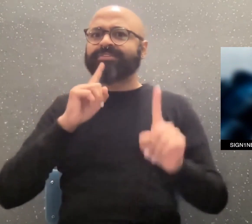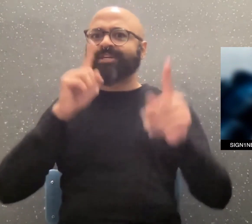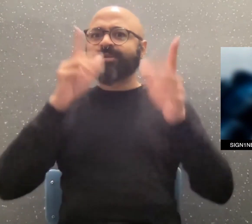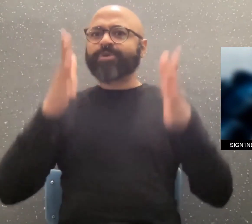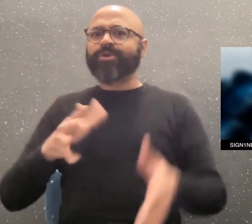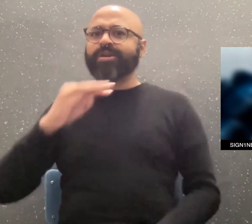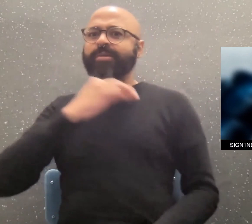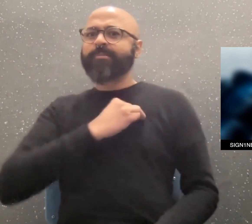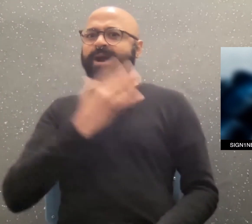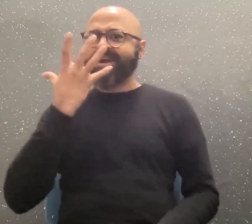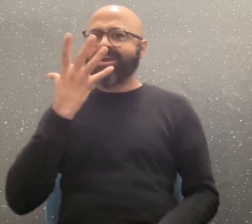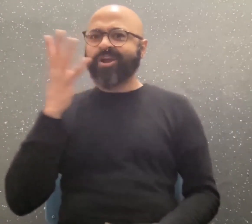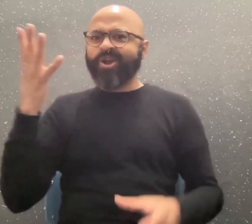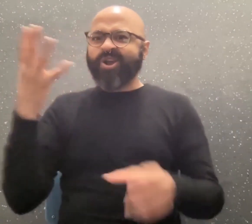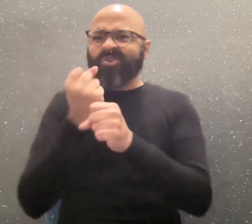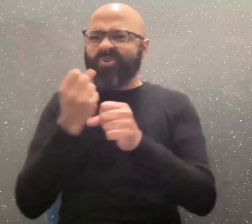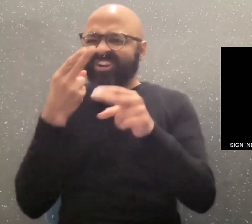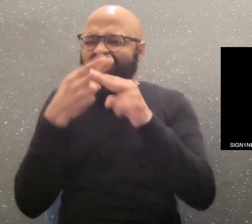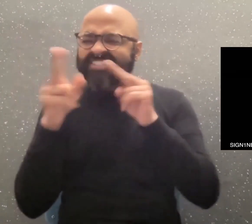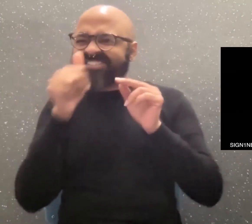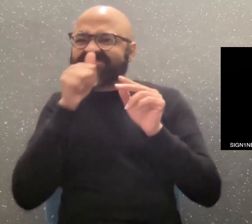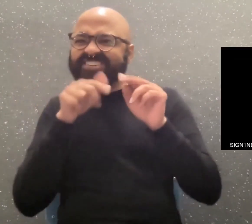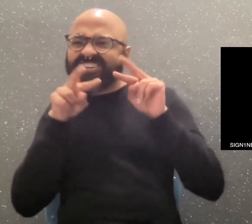but Sign1News anchor Martha Anger a sneak peek today